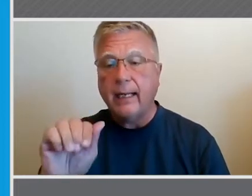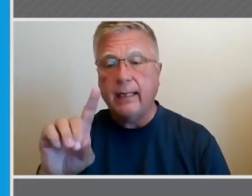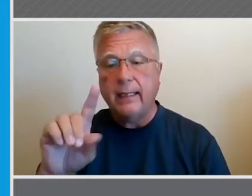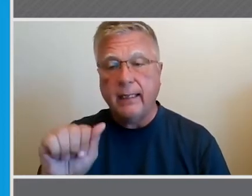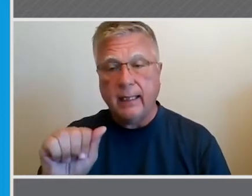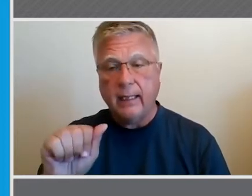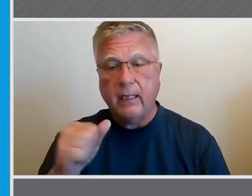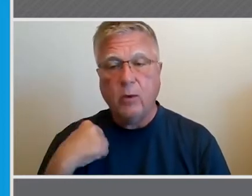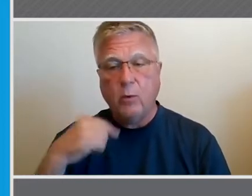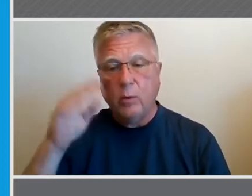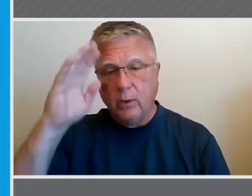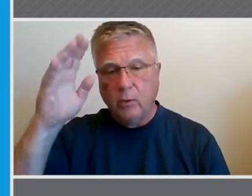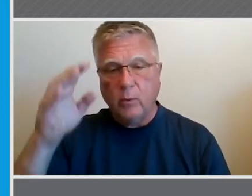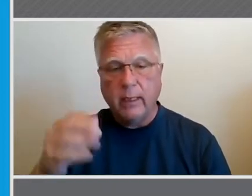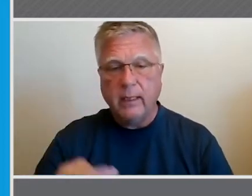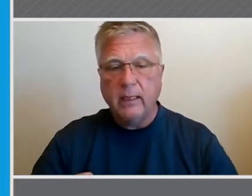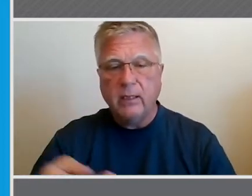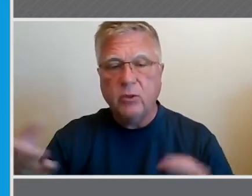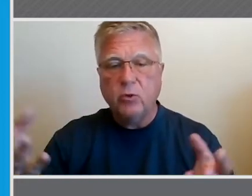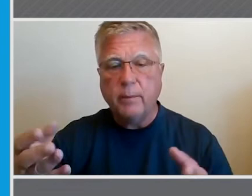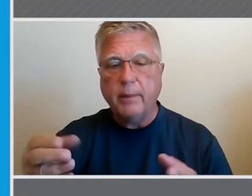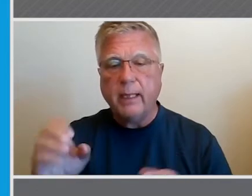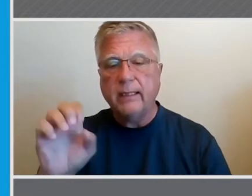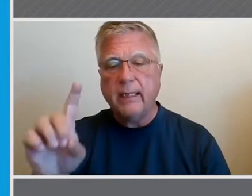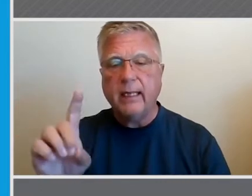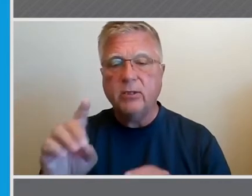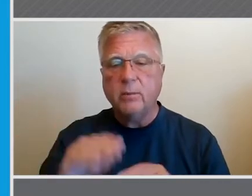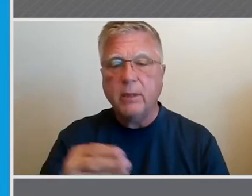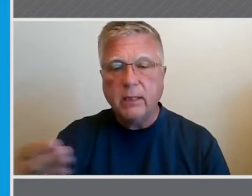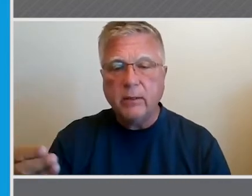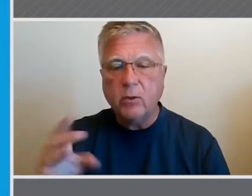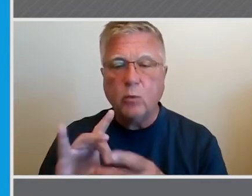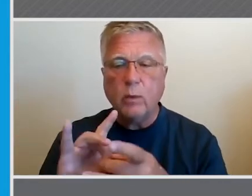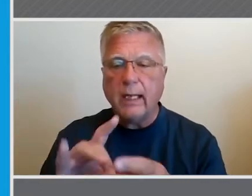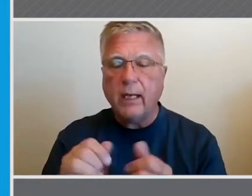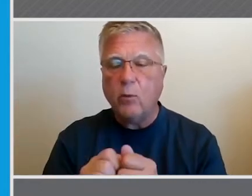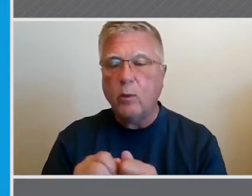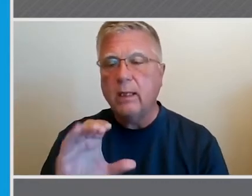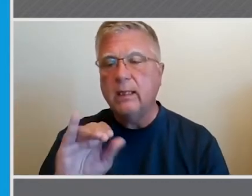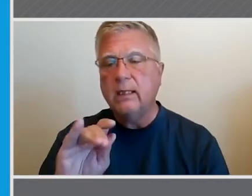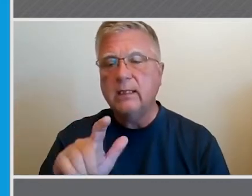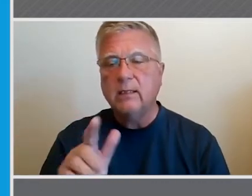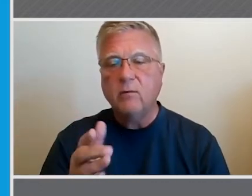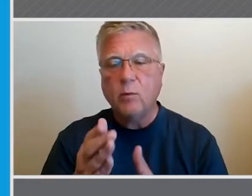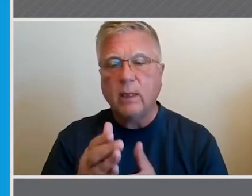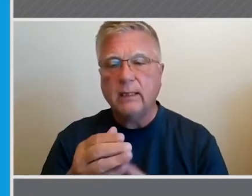and educational materials that will lead to civil rights, and we are empowered to conduct